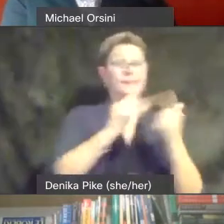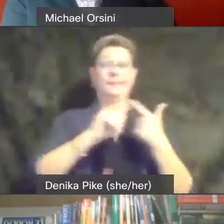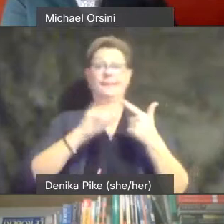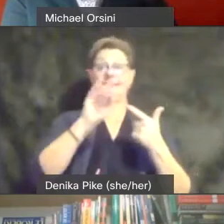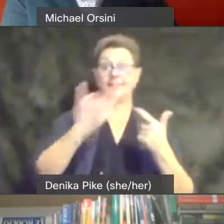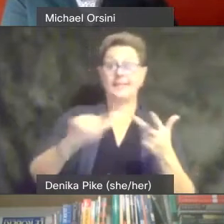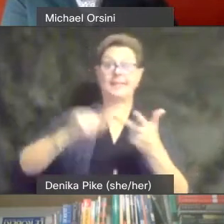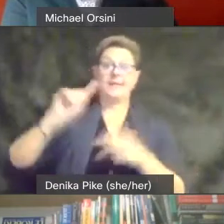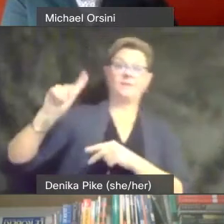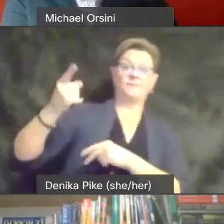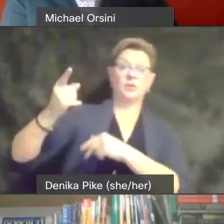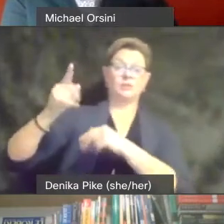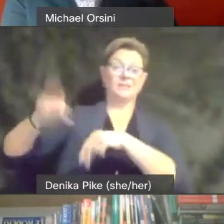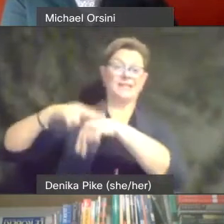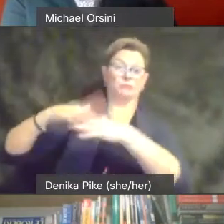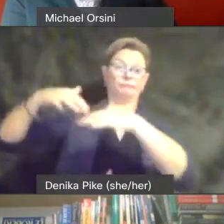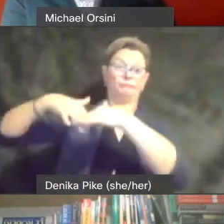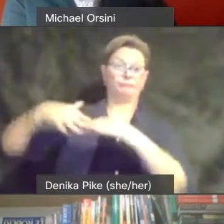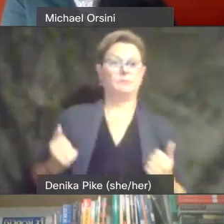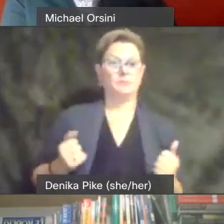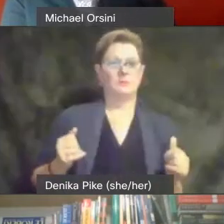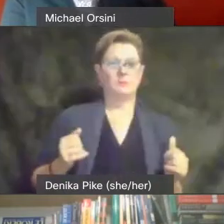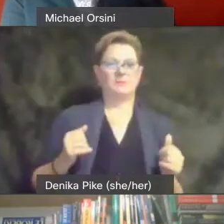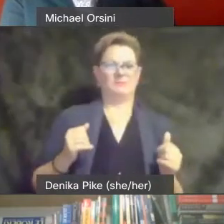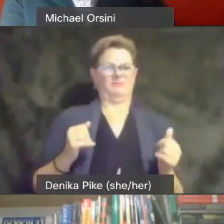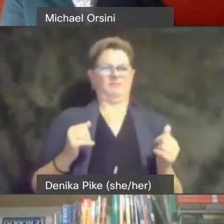And instead of saying that if you've seen what we're or community, you've seen, what.